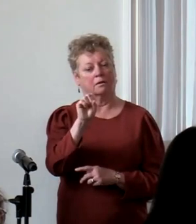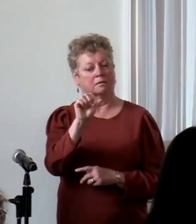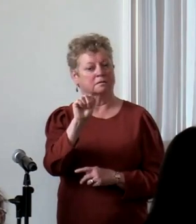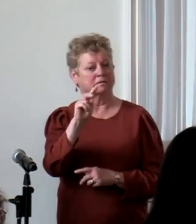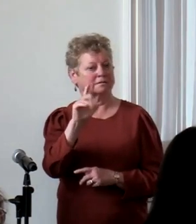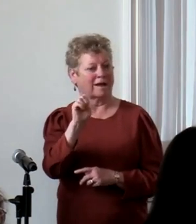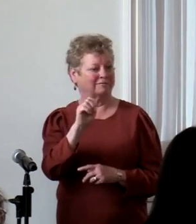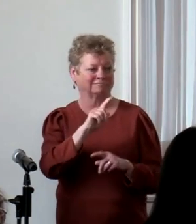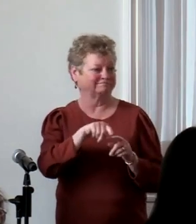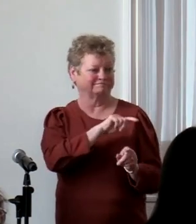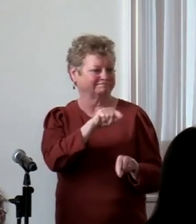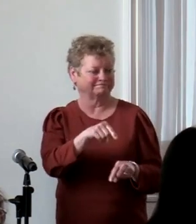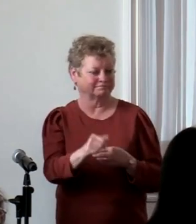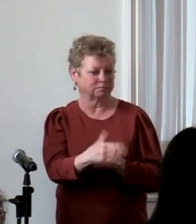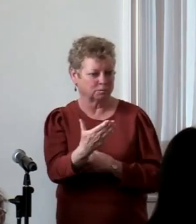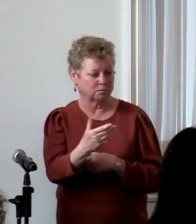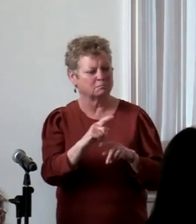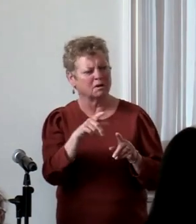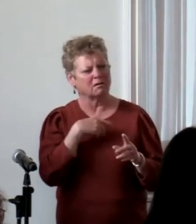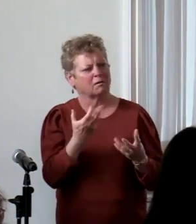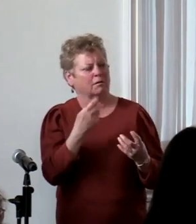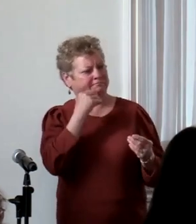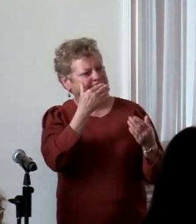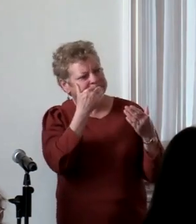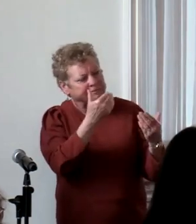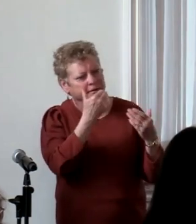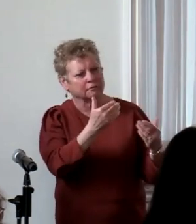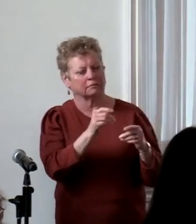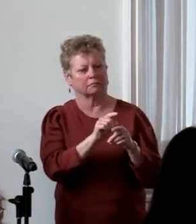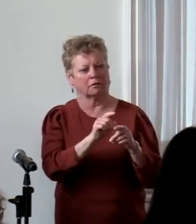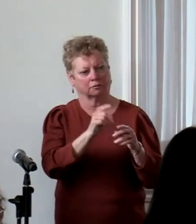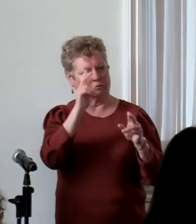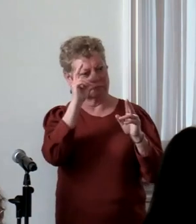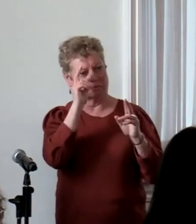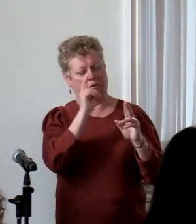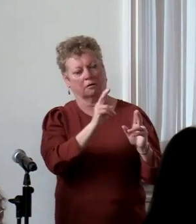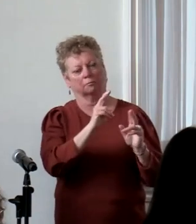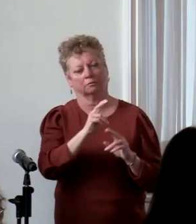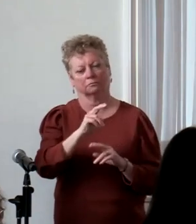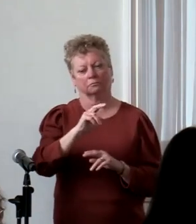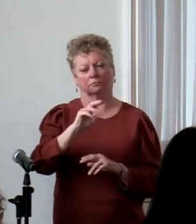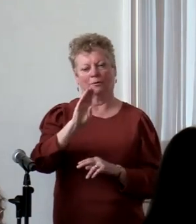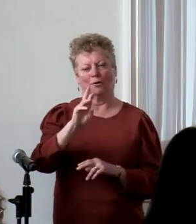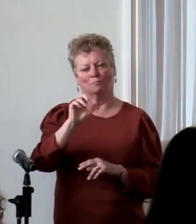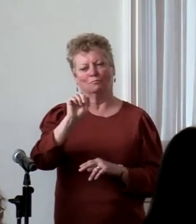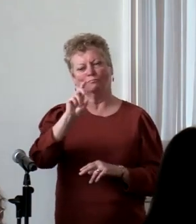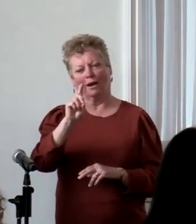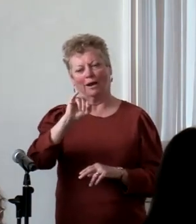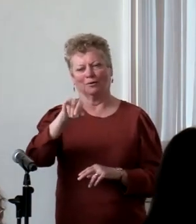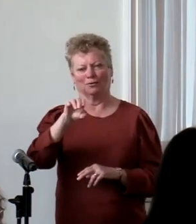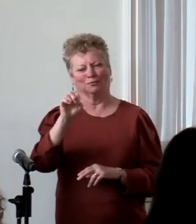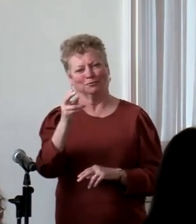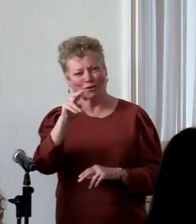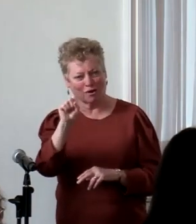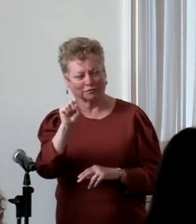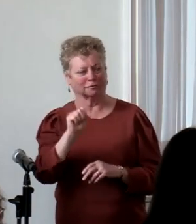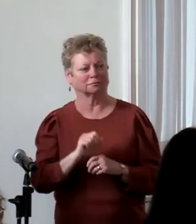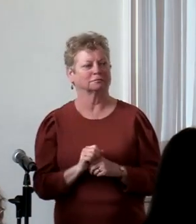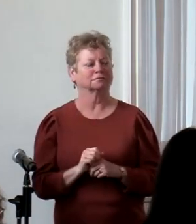I would like to thank him as well as the Honourable Brad Johns.